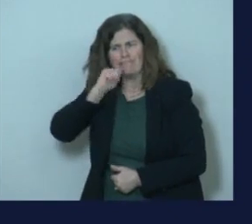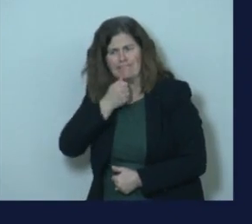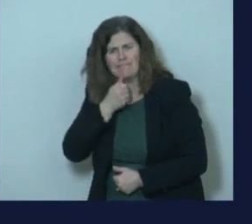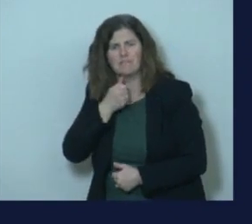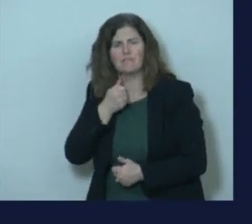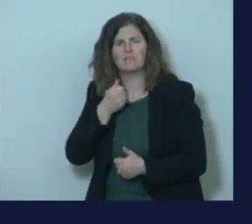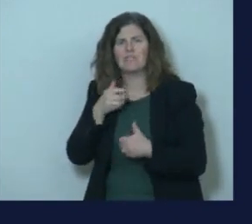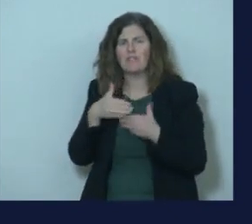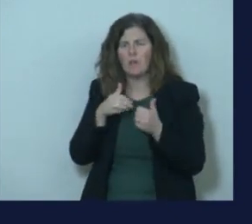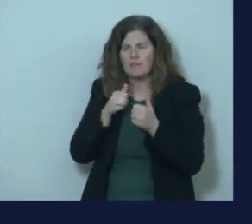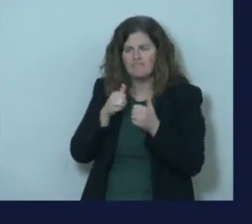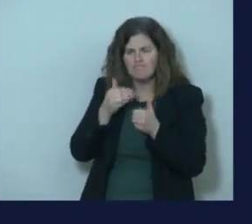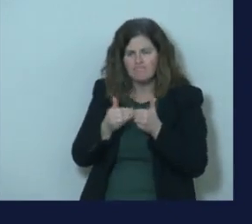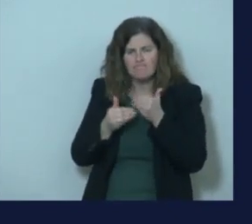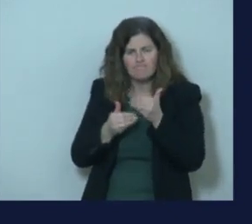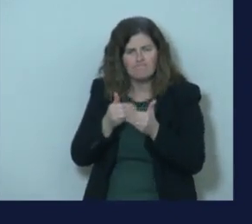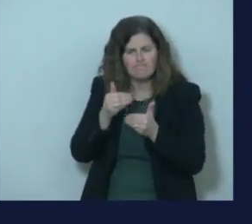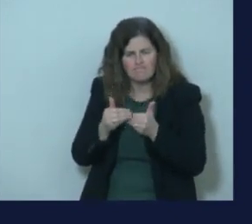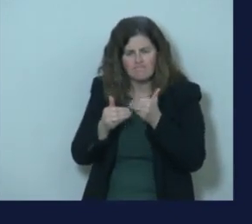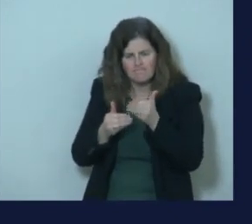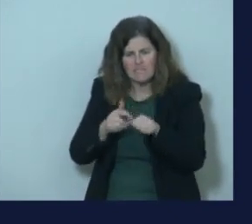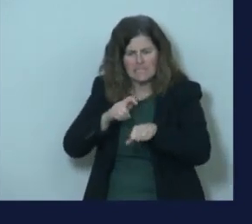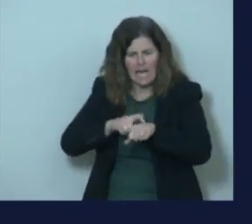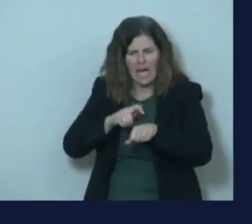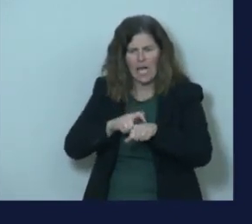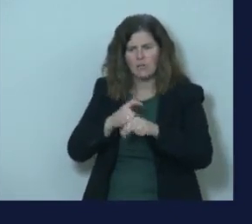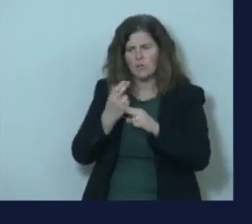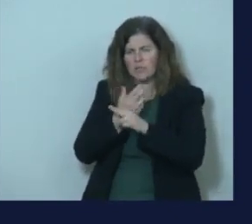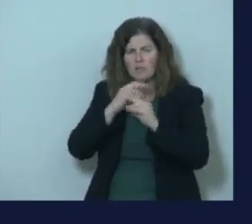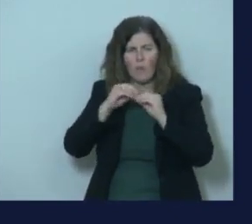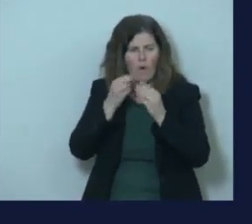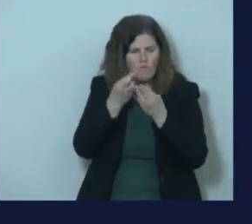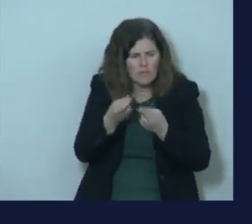THERE IS NO LOCAL BUSINESS THAT ISN’T SUFFERING.